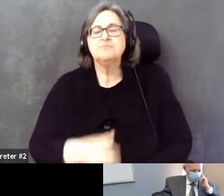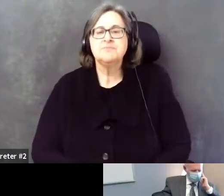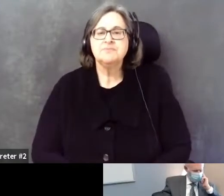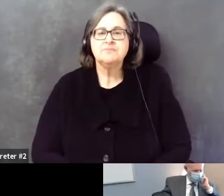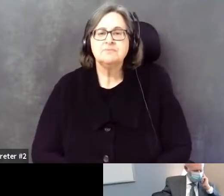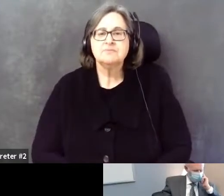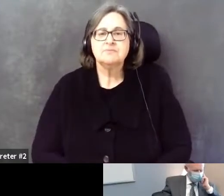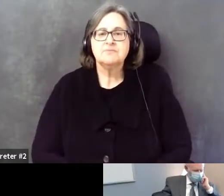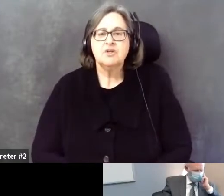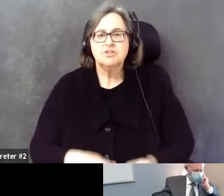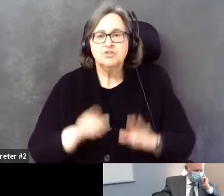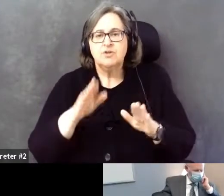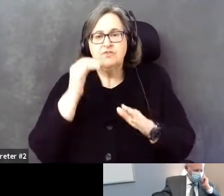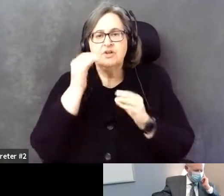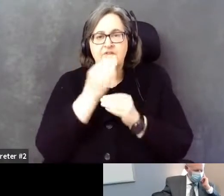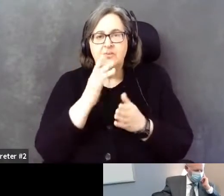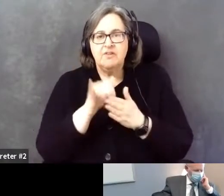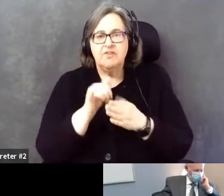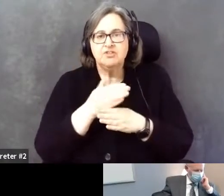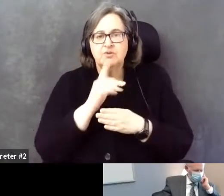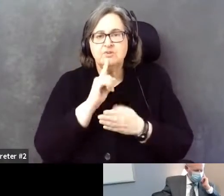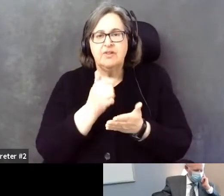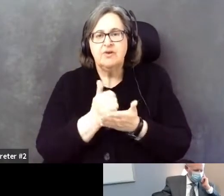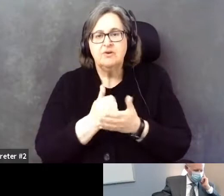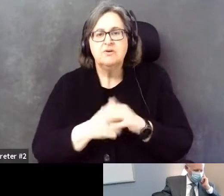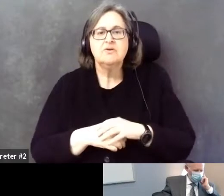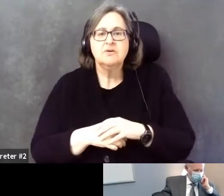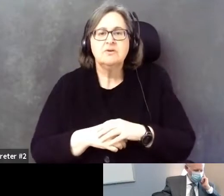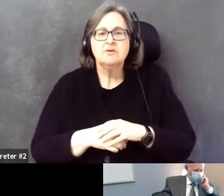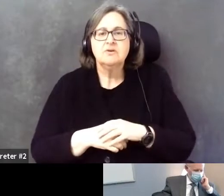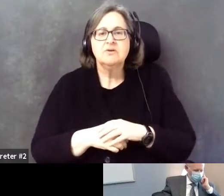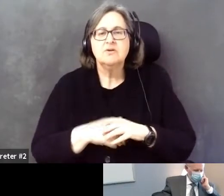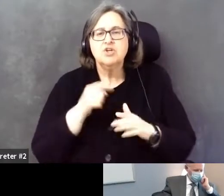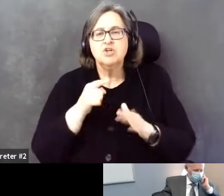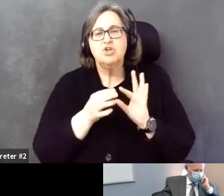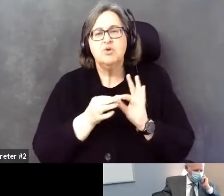No. This is wonderful information that you are sharing. It is very helpful. You had mentioned to me when you were